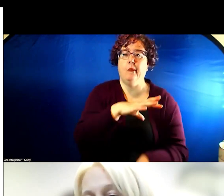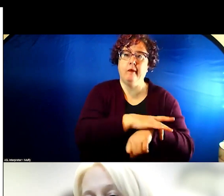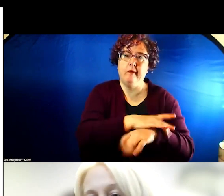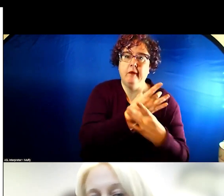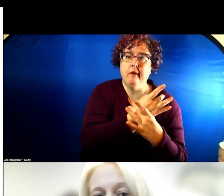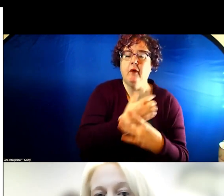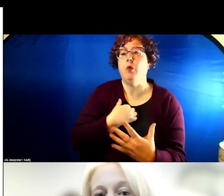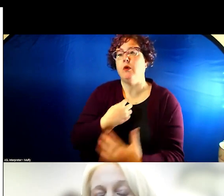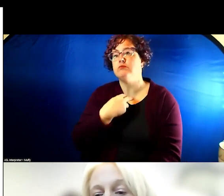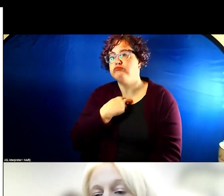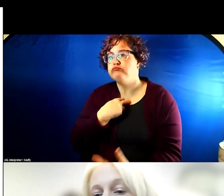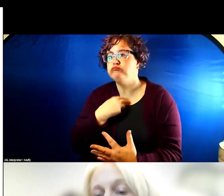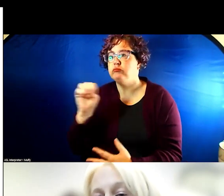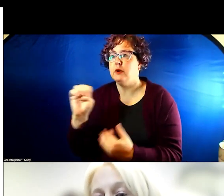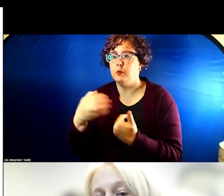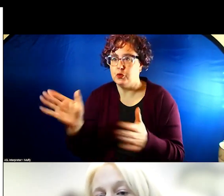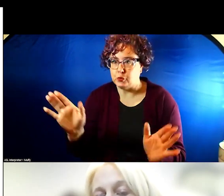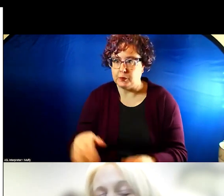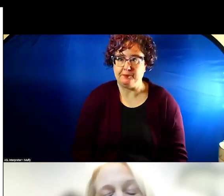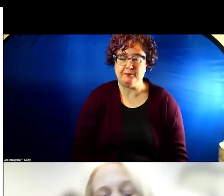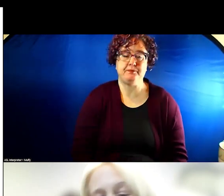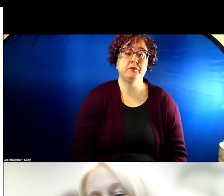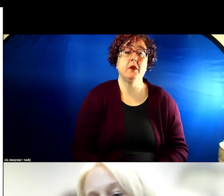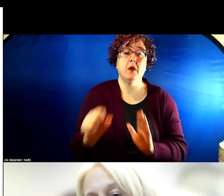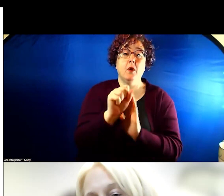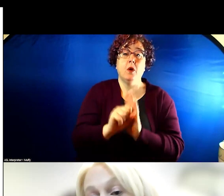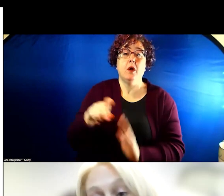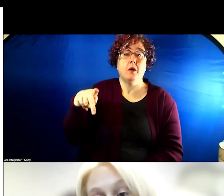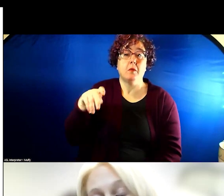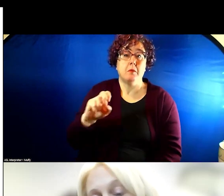SO PENNSYLVANIA, JUST LIKE THE REST OF THE NATION, WE ARE EXCITED